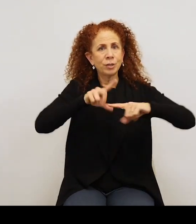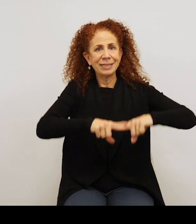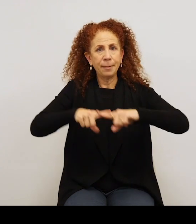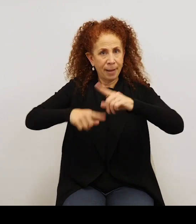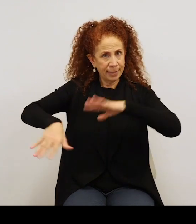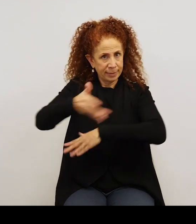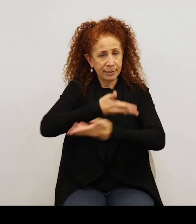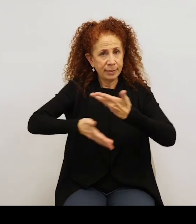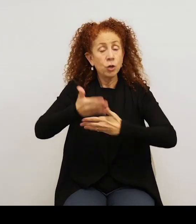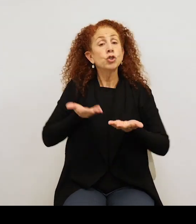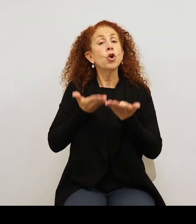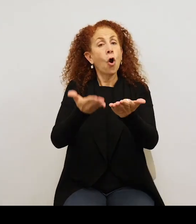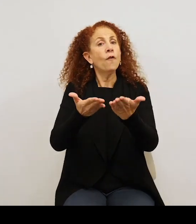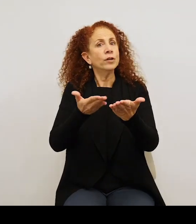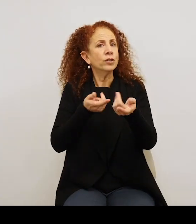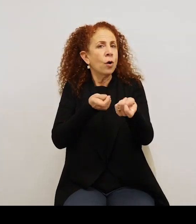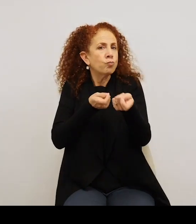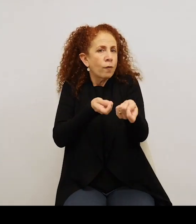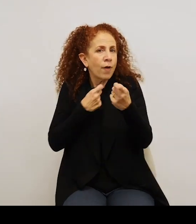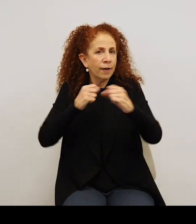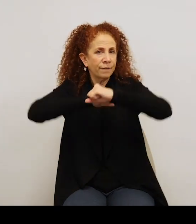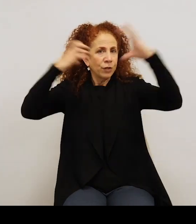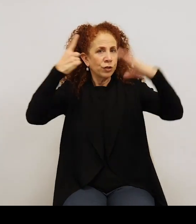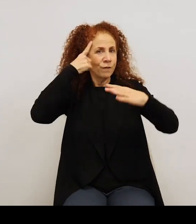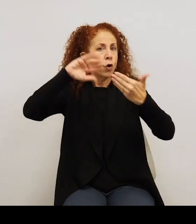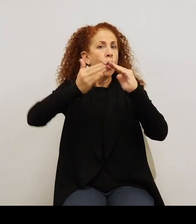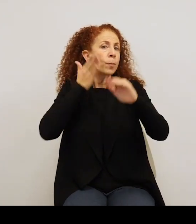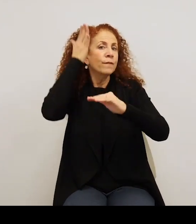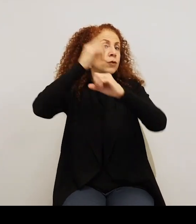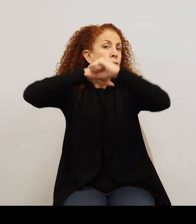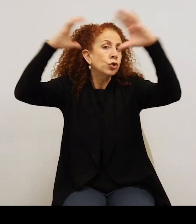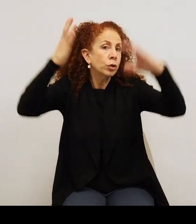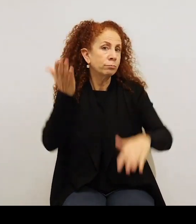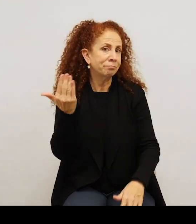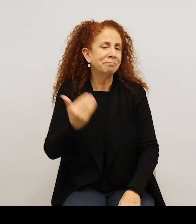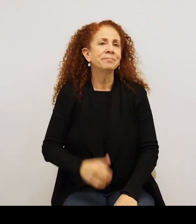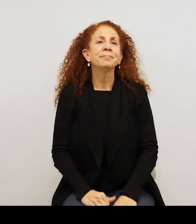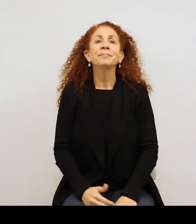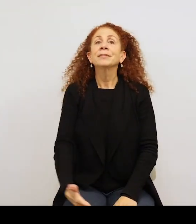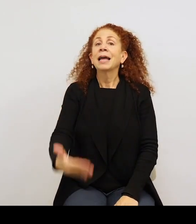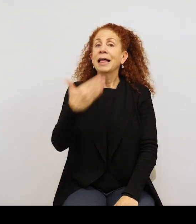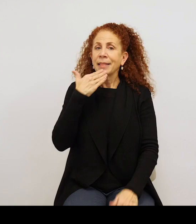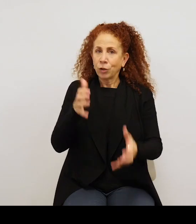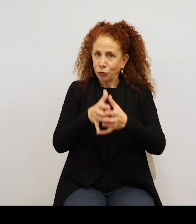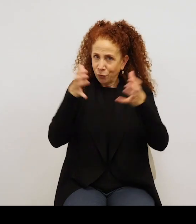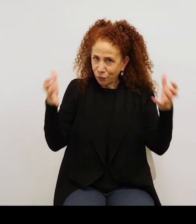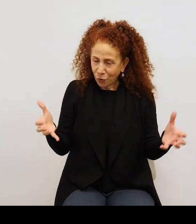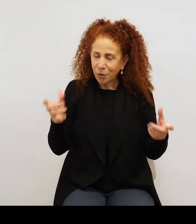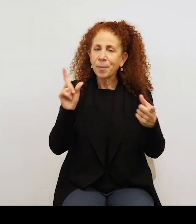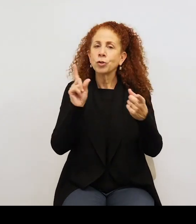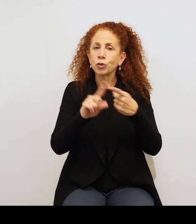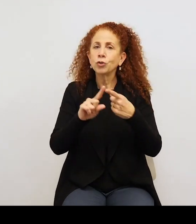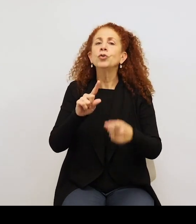she offers us a provocative vision for our urban future. Thank you. Thank you very much to Karen Redrobe